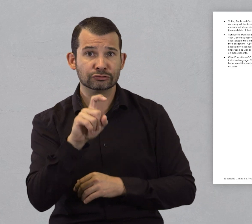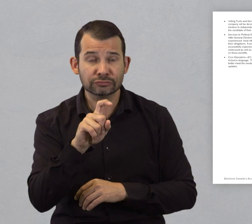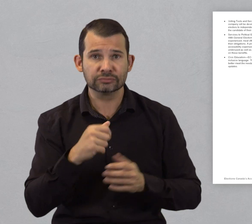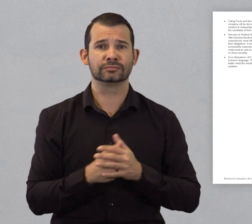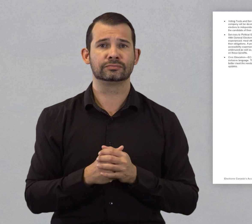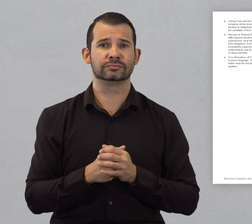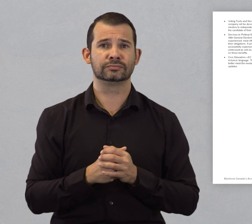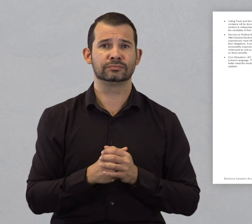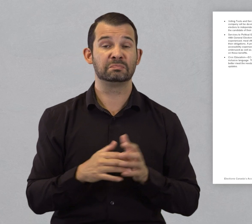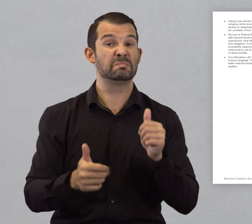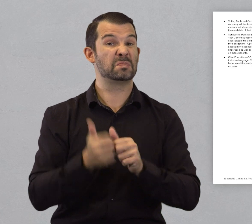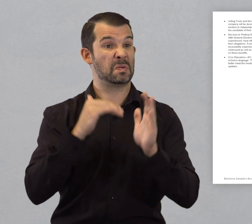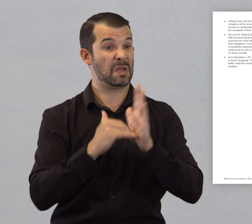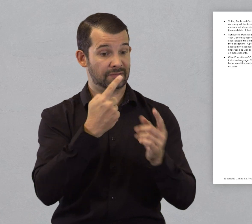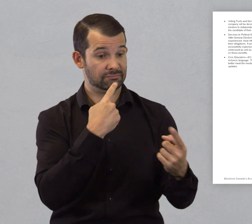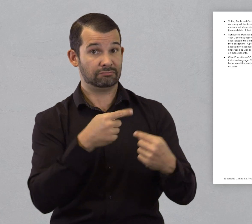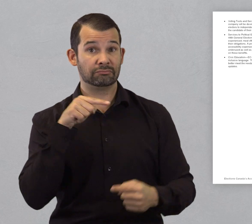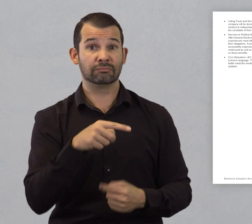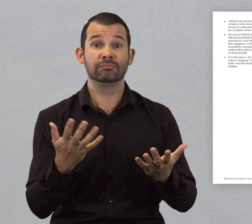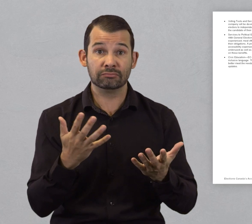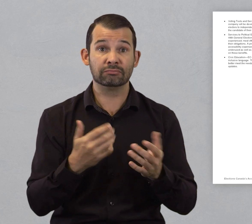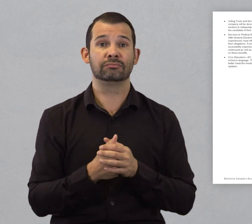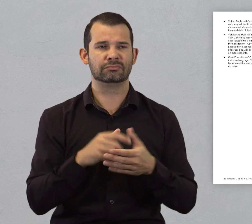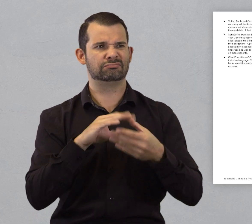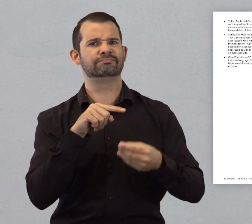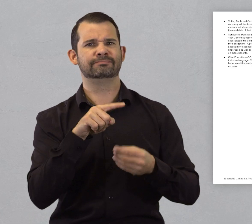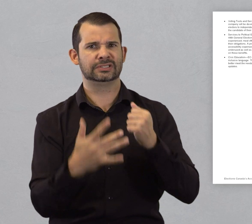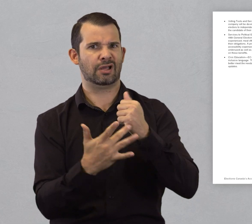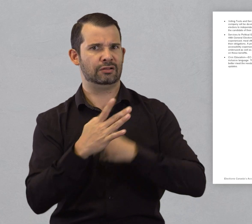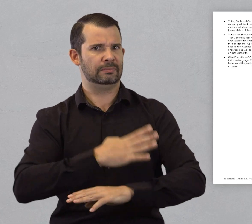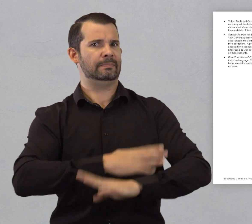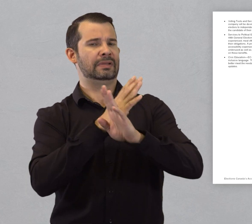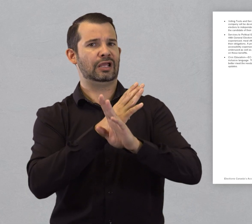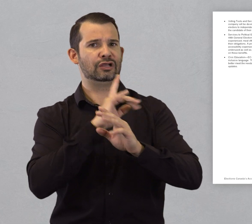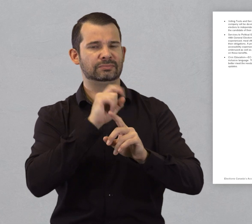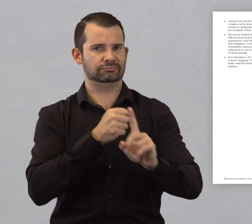they had experienced; most often, they noted that technological barriers had